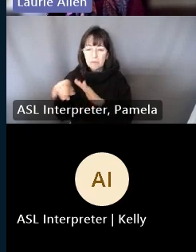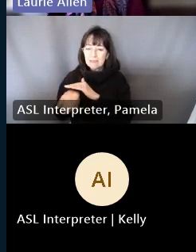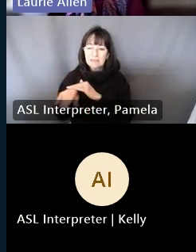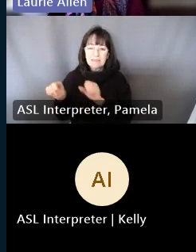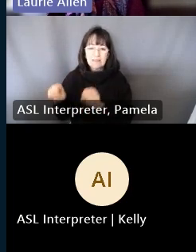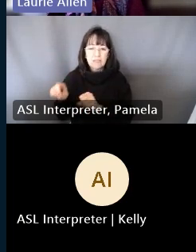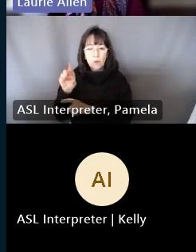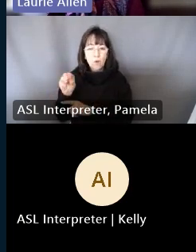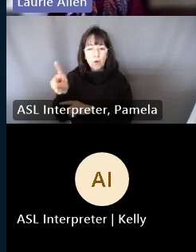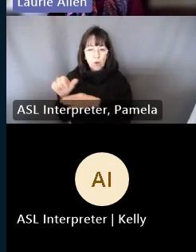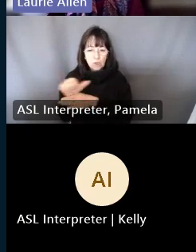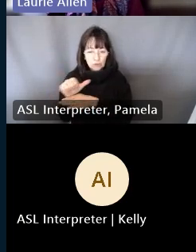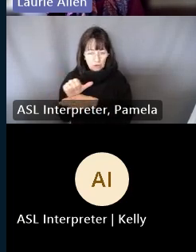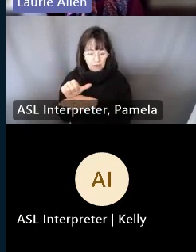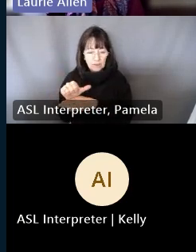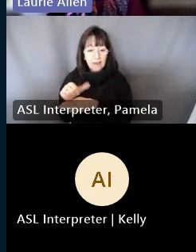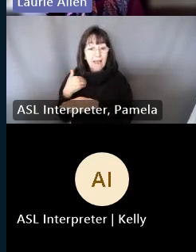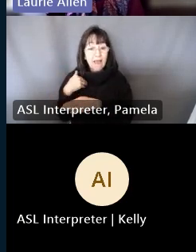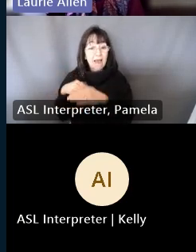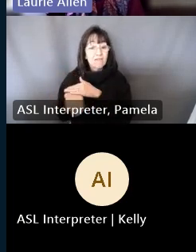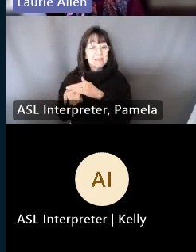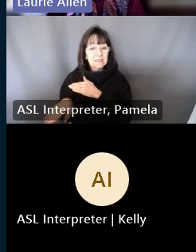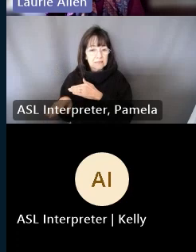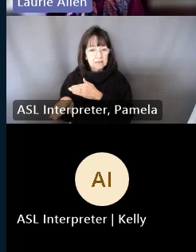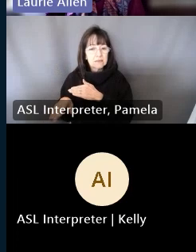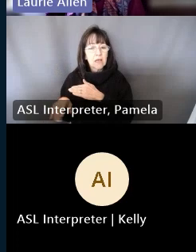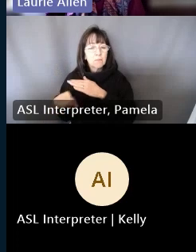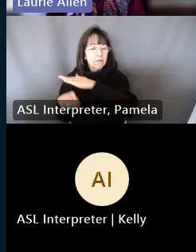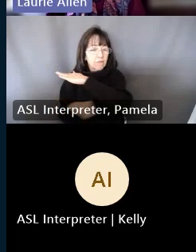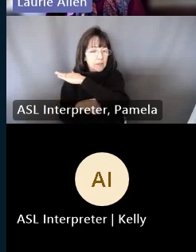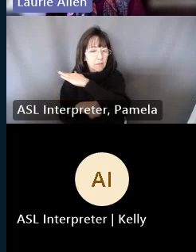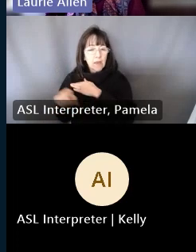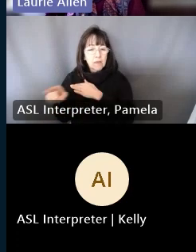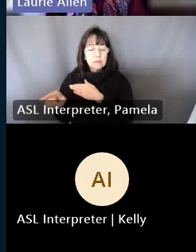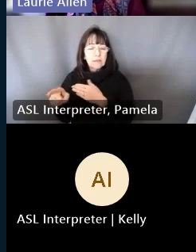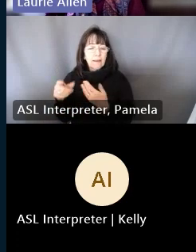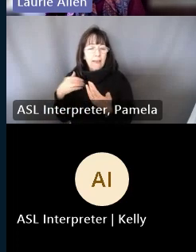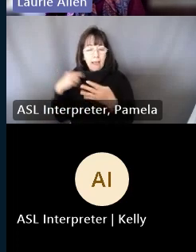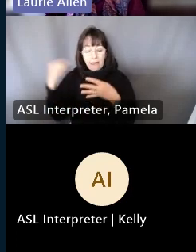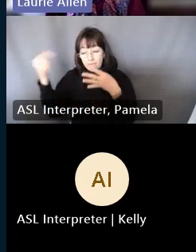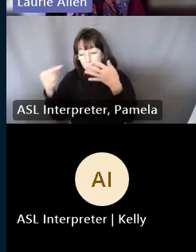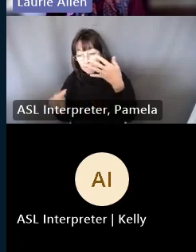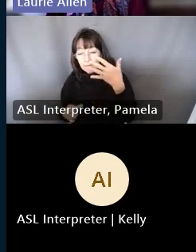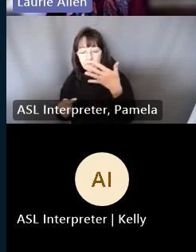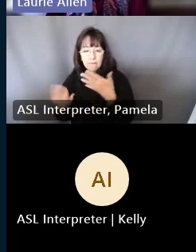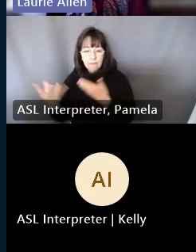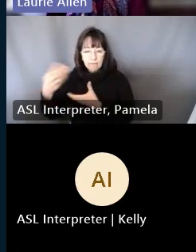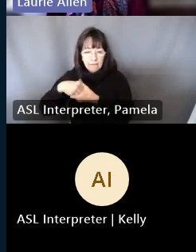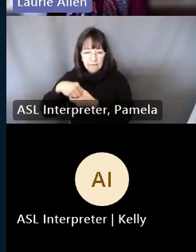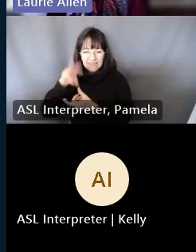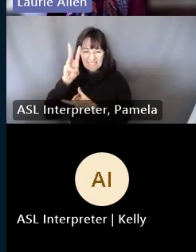We also have Accessibility Fundamentals training, which is a more in-depth training. It's six modules, everything from what is accessibility